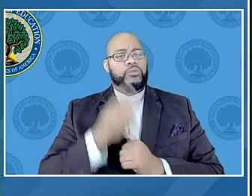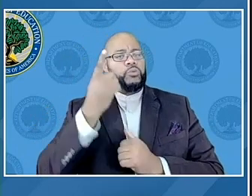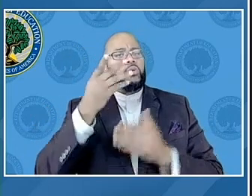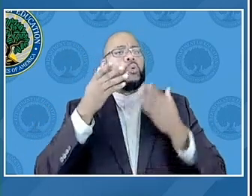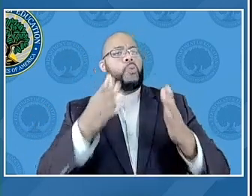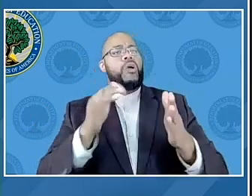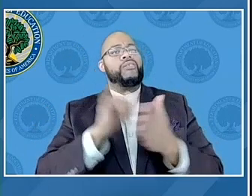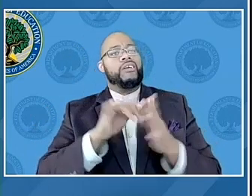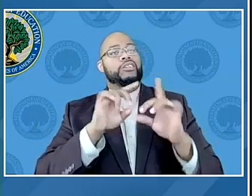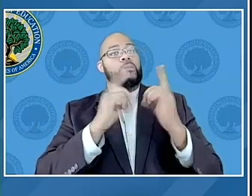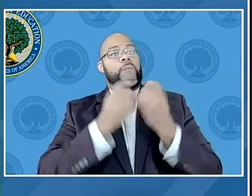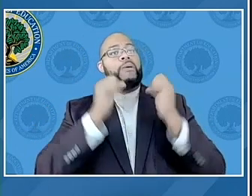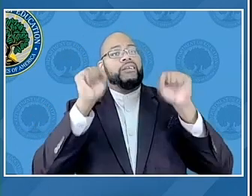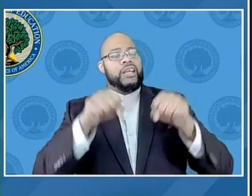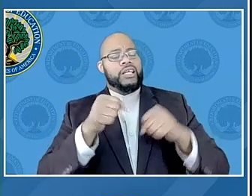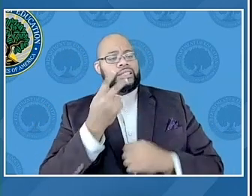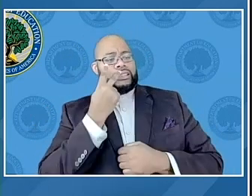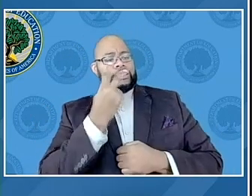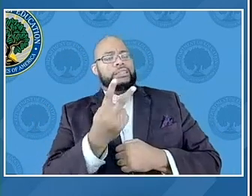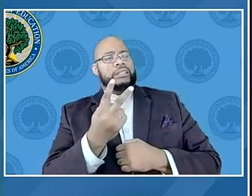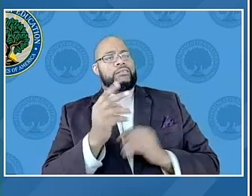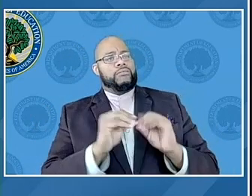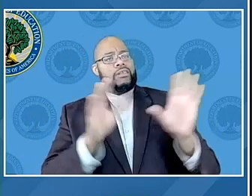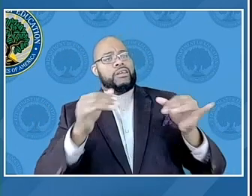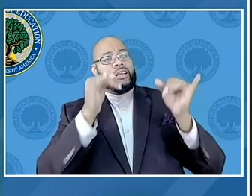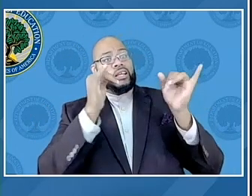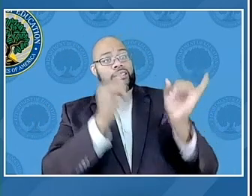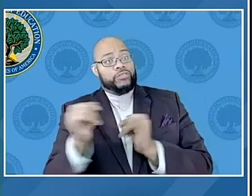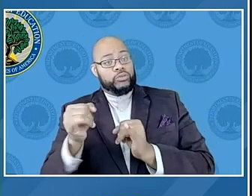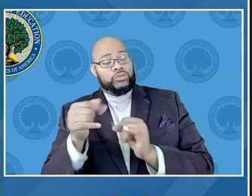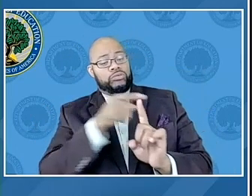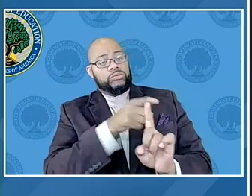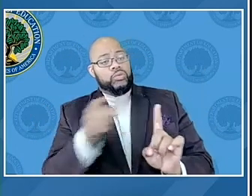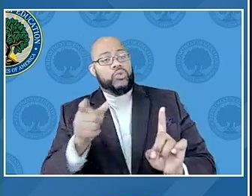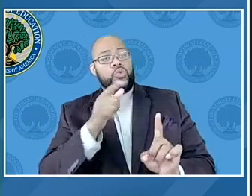can see individuals who are Pell eligible.